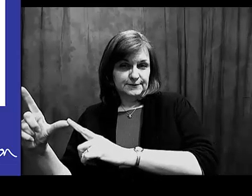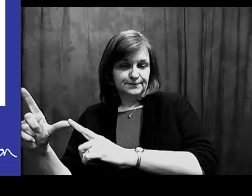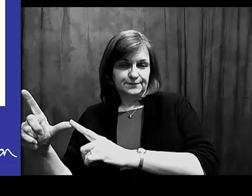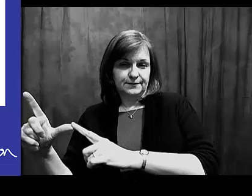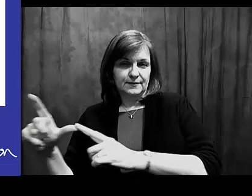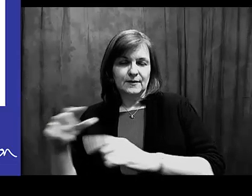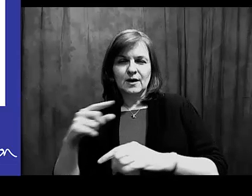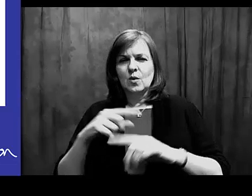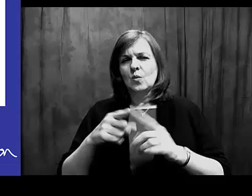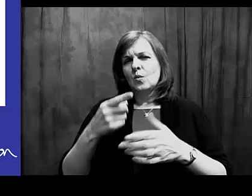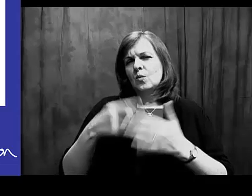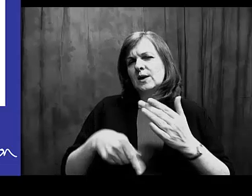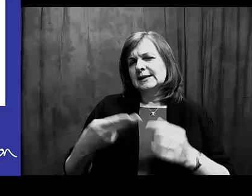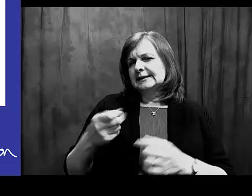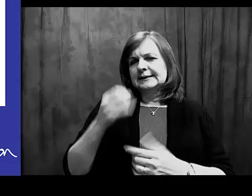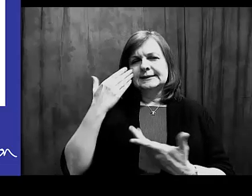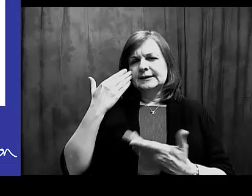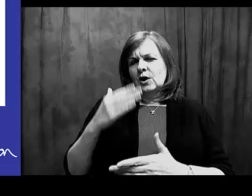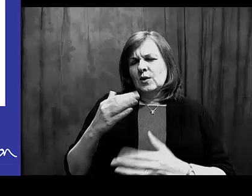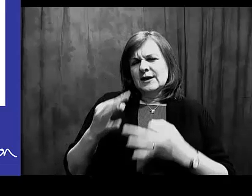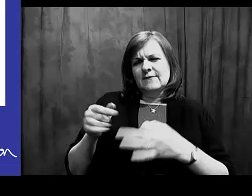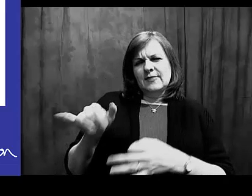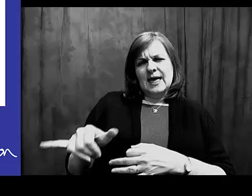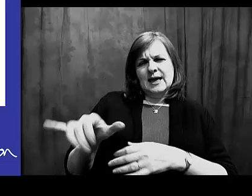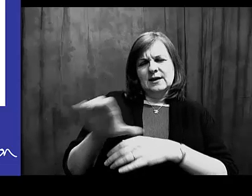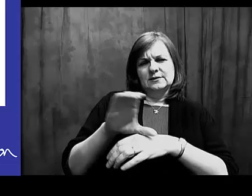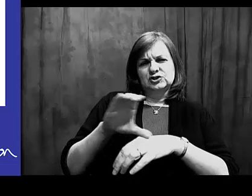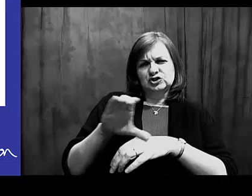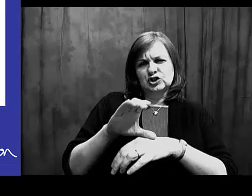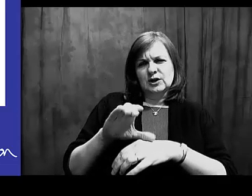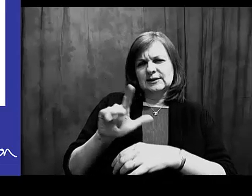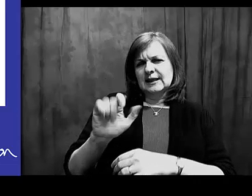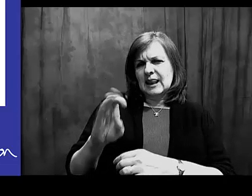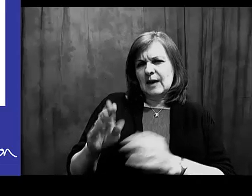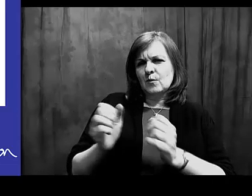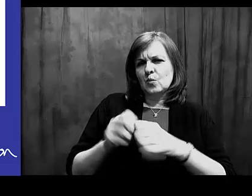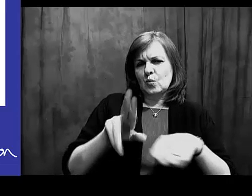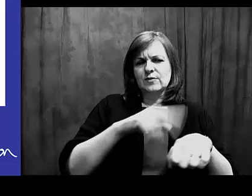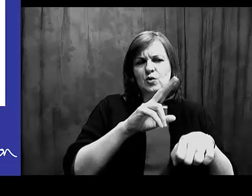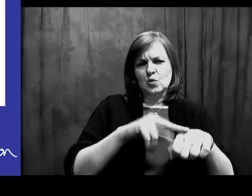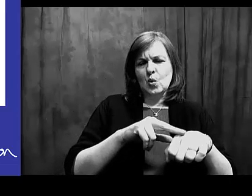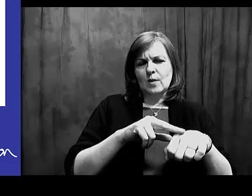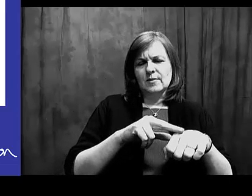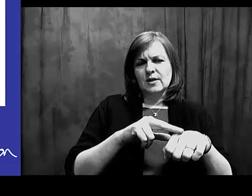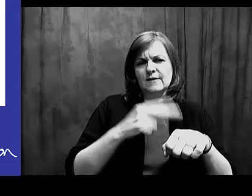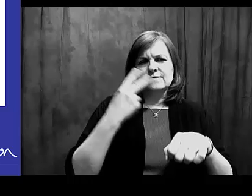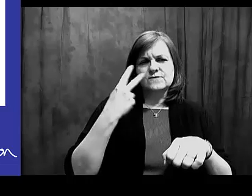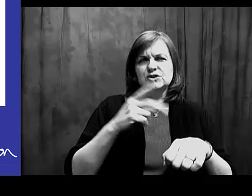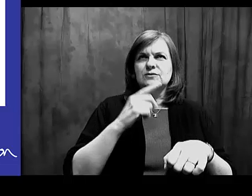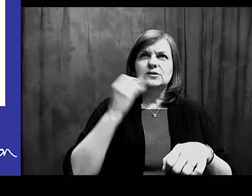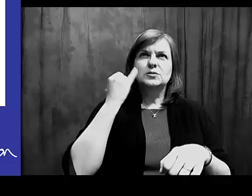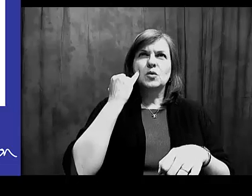right -- so when he didn't know was if this chocolate lab with normal vision